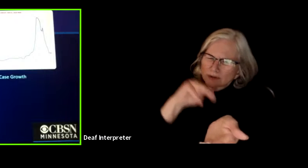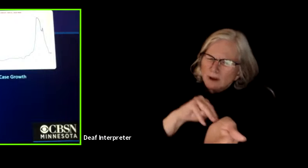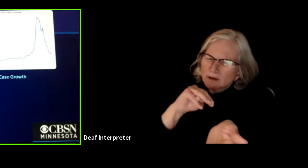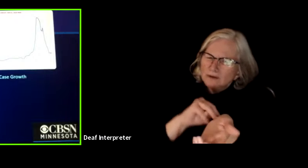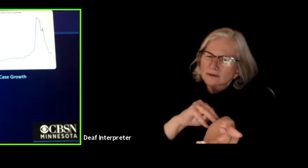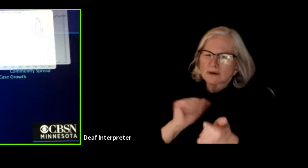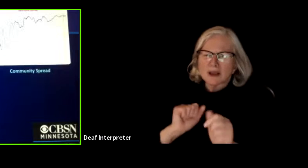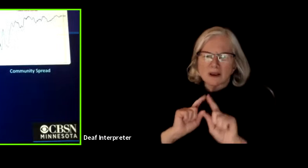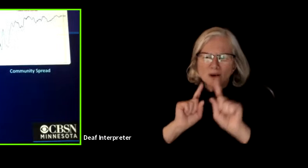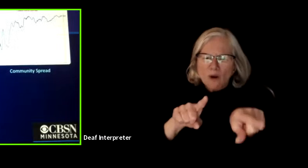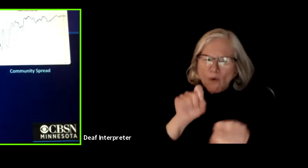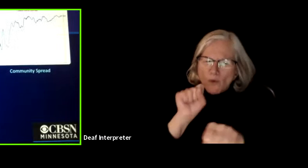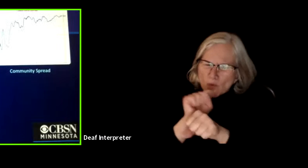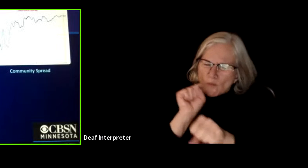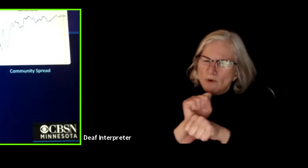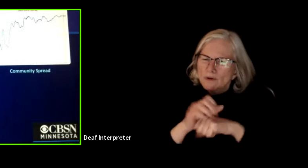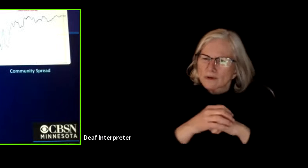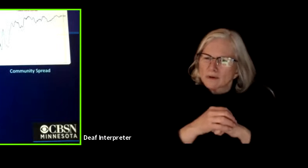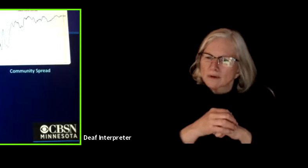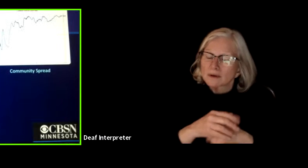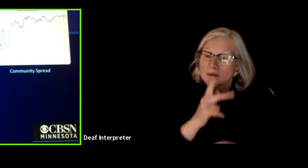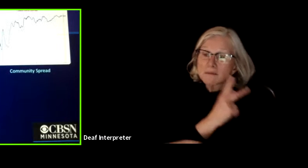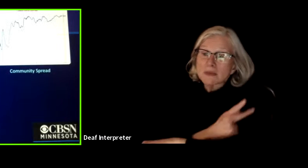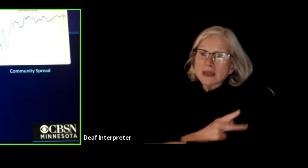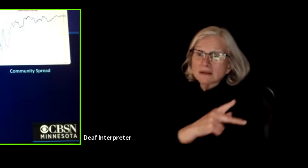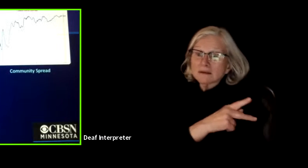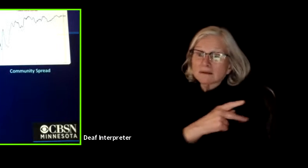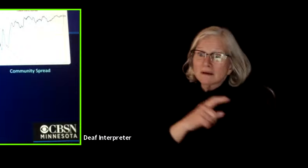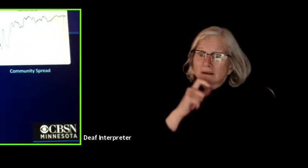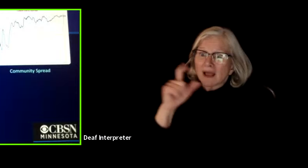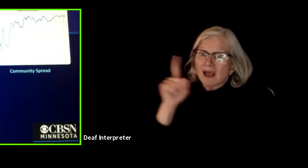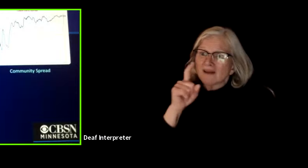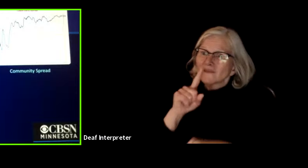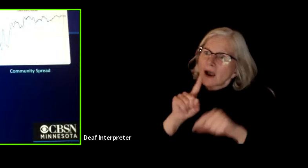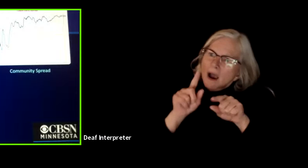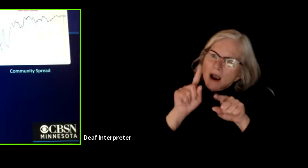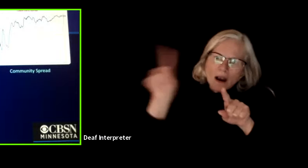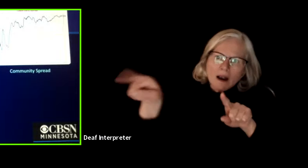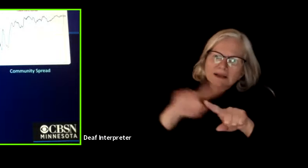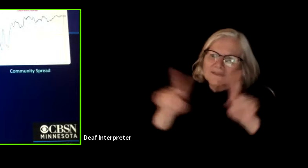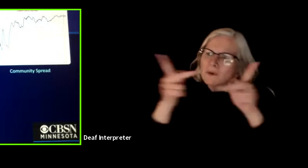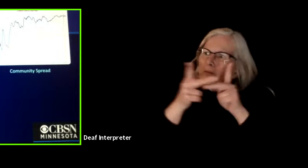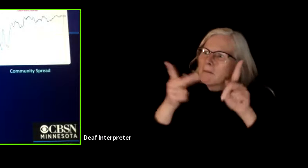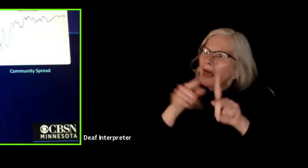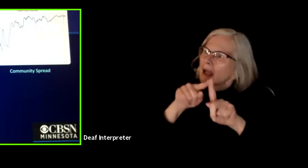BY DOING THIS, WE START TO MAKE SOME DIFFERENCE. COMMUNITY SPREAD IS STILL OUT THERE. WE CAN'T LOT OUR GUARD DOWN.